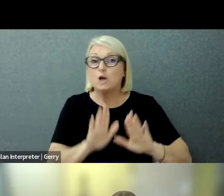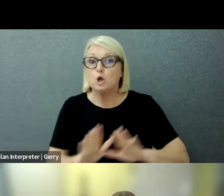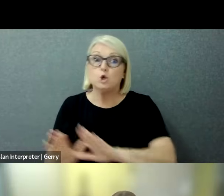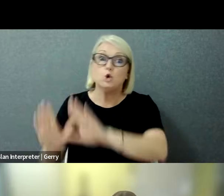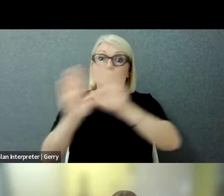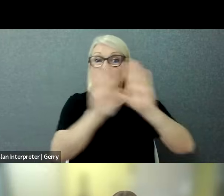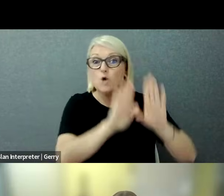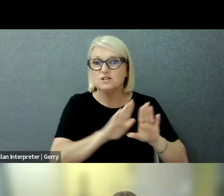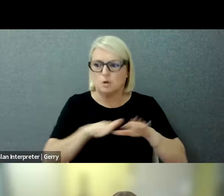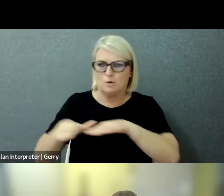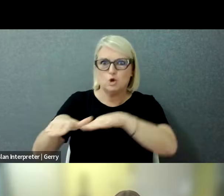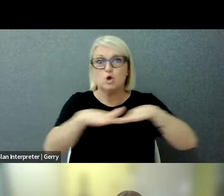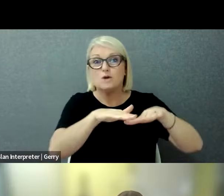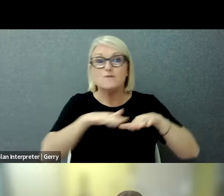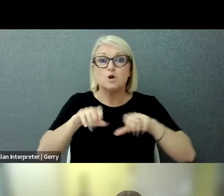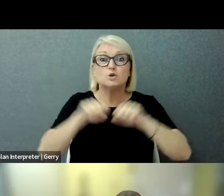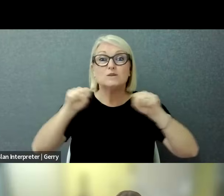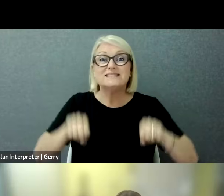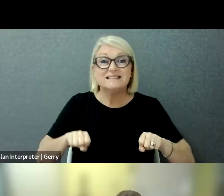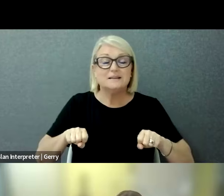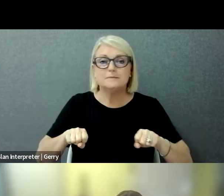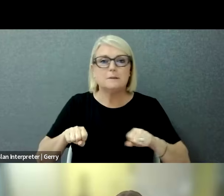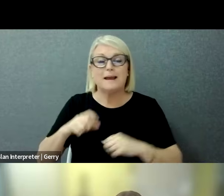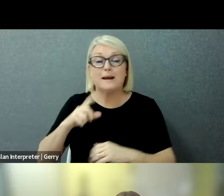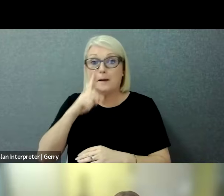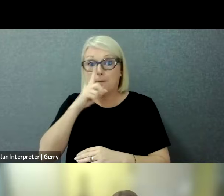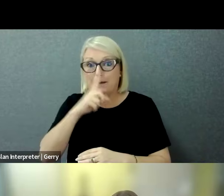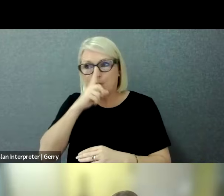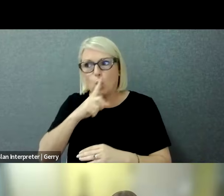uptake by the middle class for all the reasons that Caroline just told you about. They're able